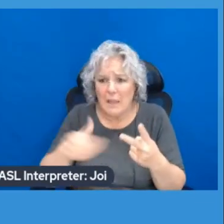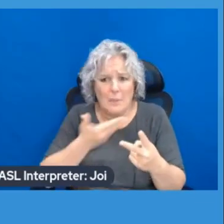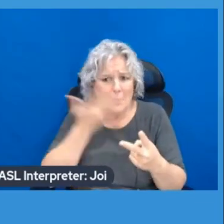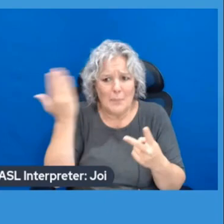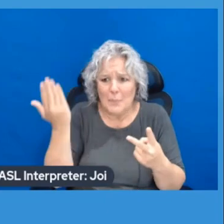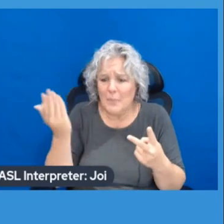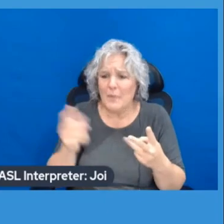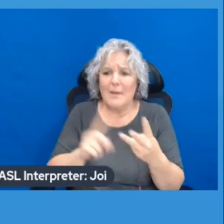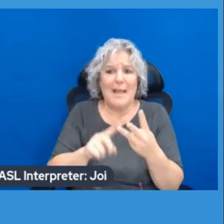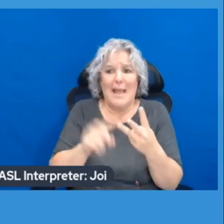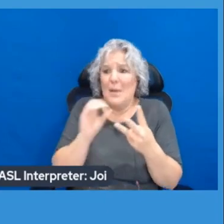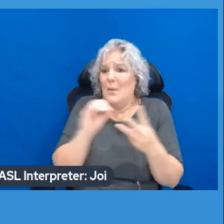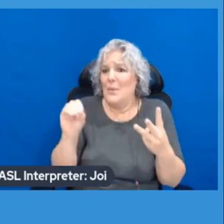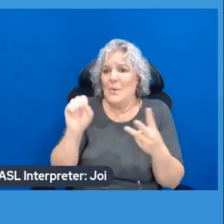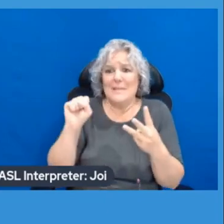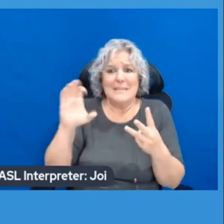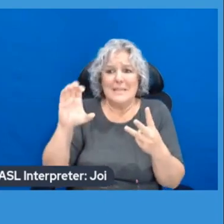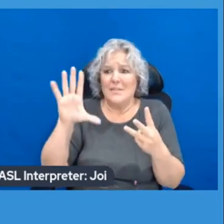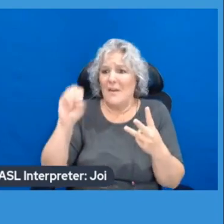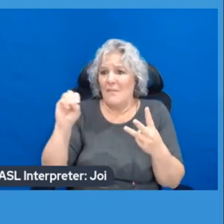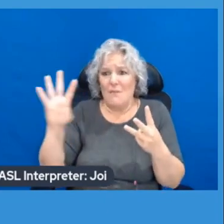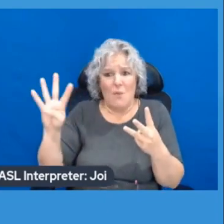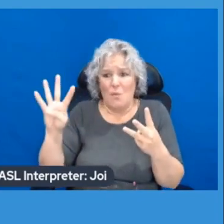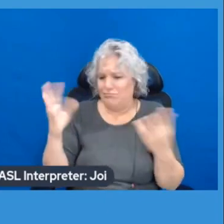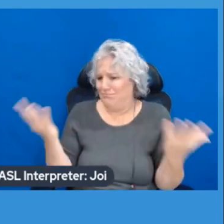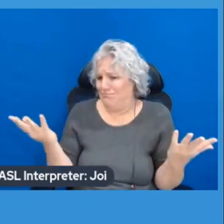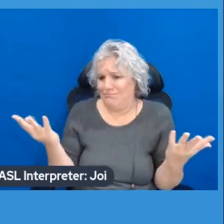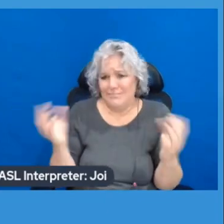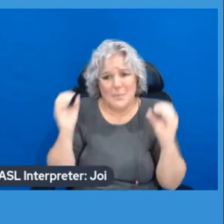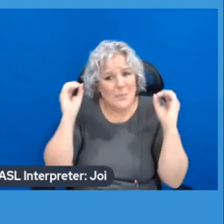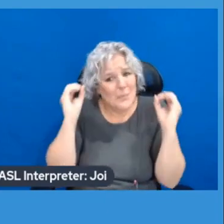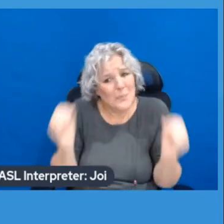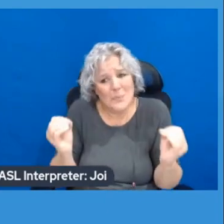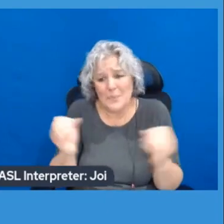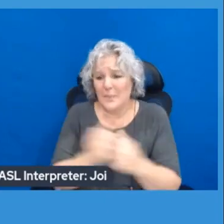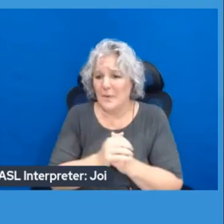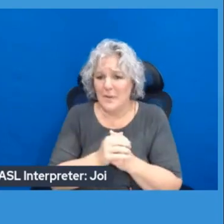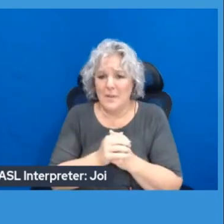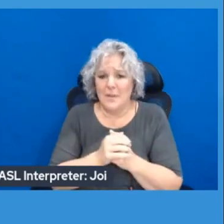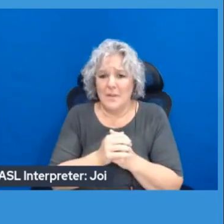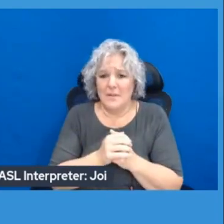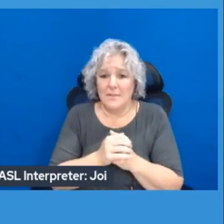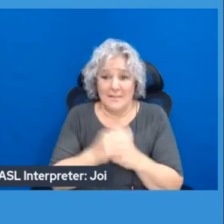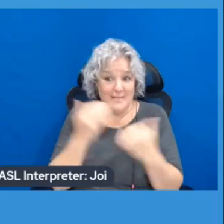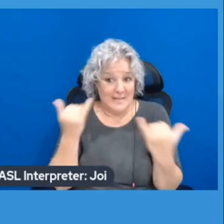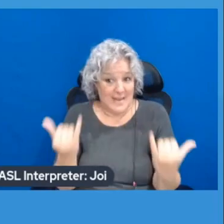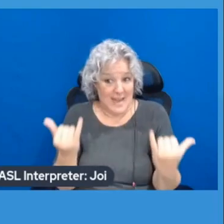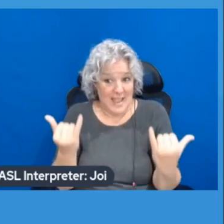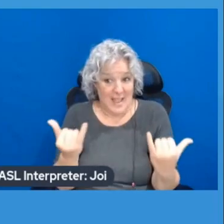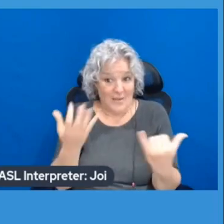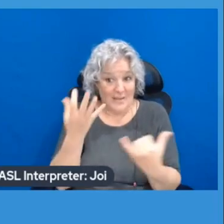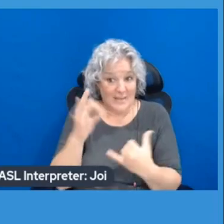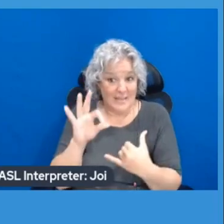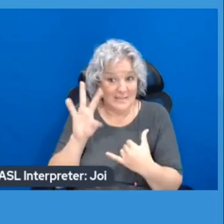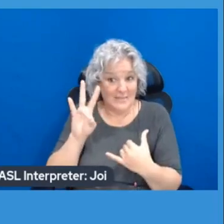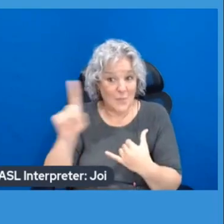and there was no Section 504 of the Rehabilitation Act. You know what? In 1971 when we began,